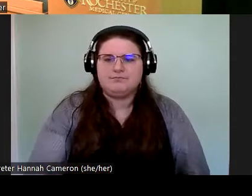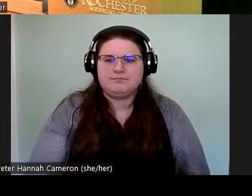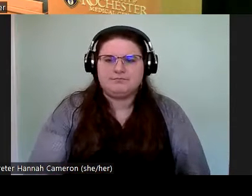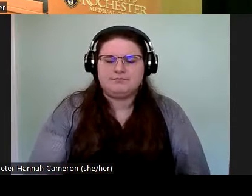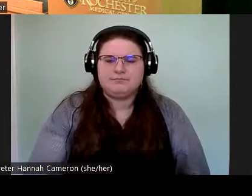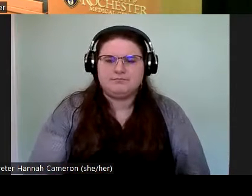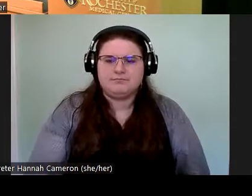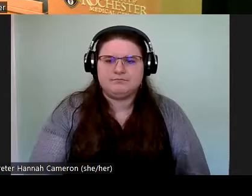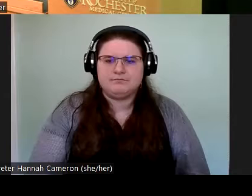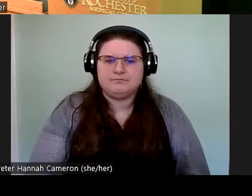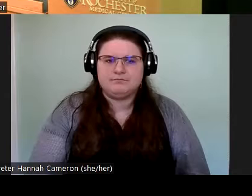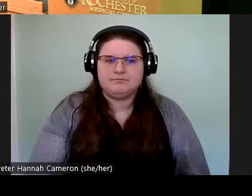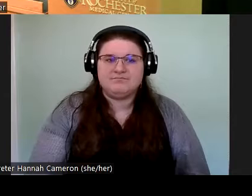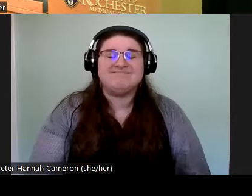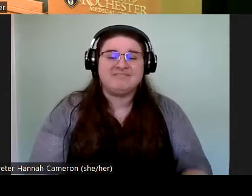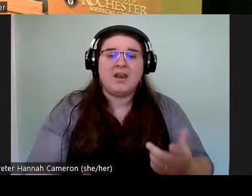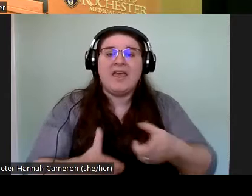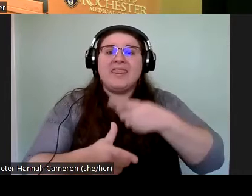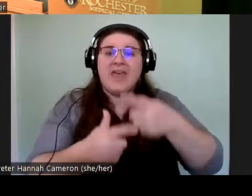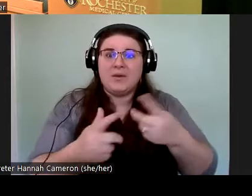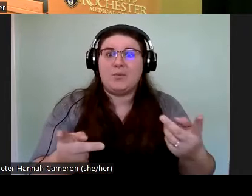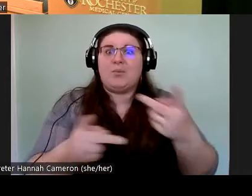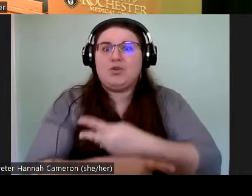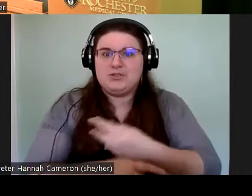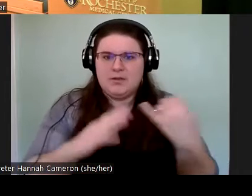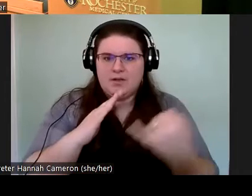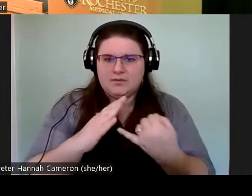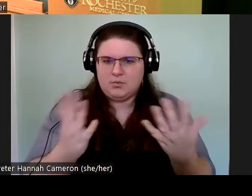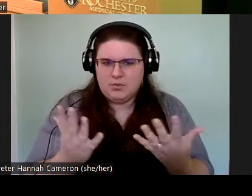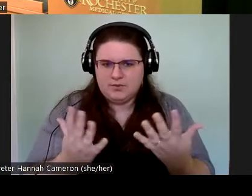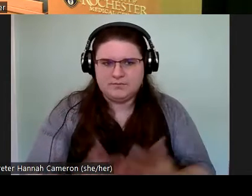isolate people with mental illnesses so how many of you have ever been visited a psychiatric unit